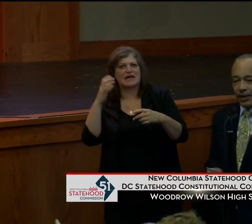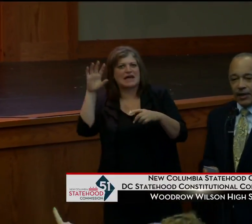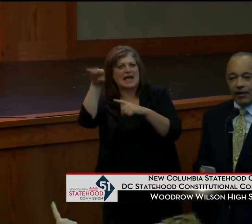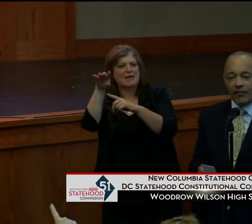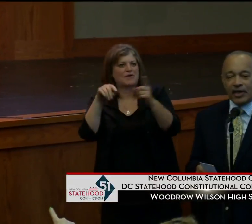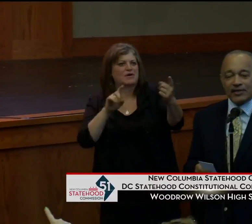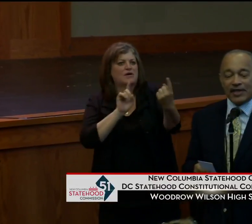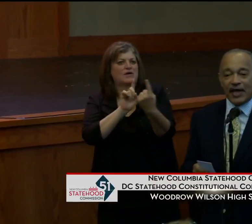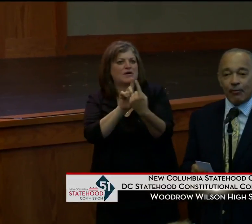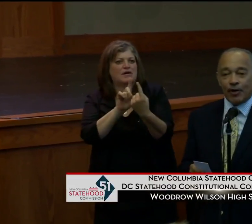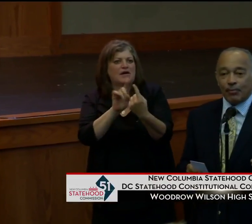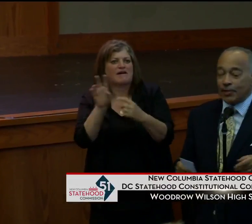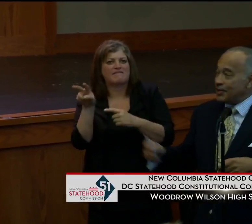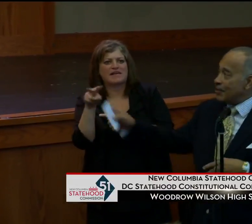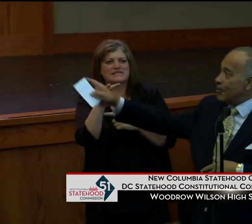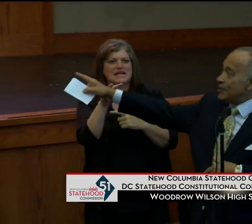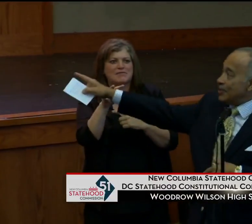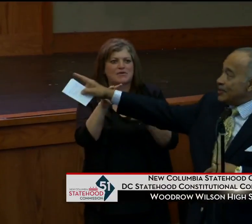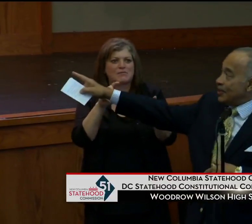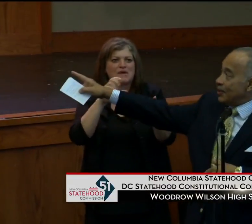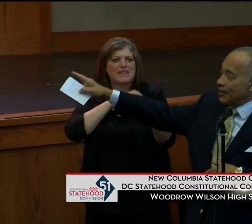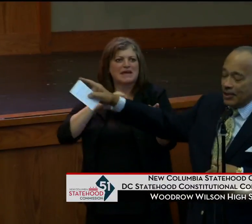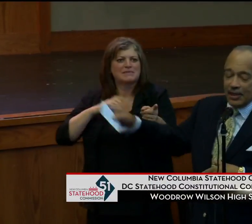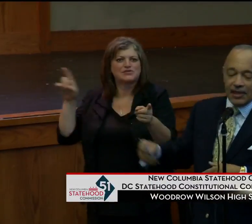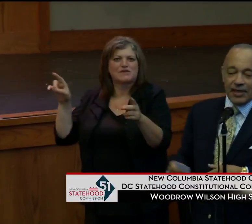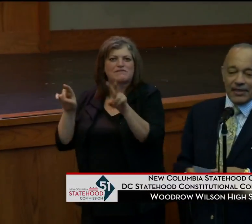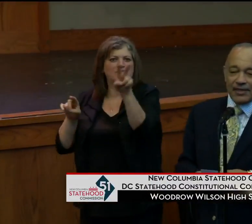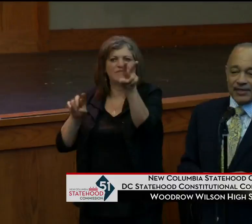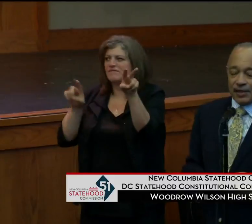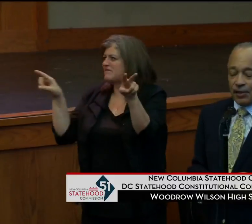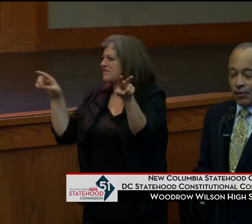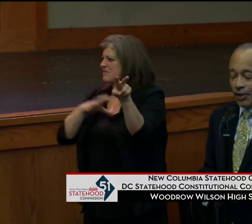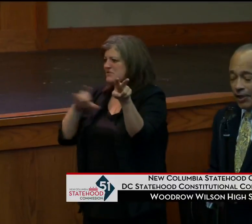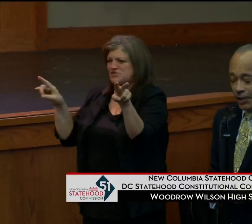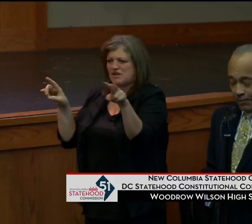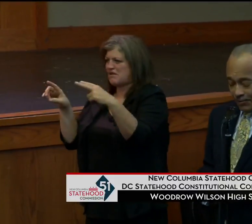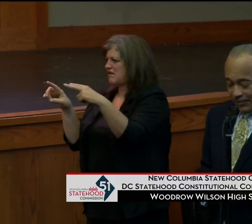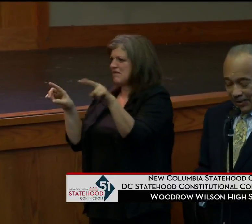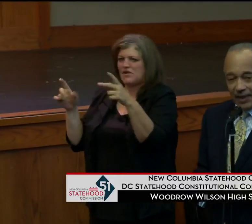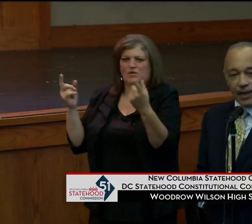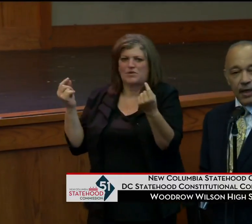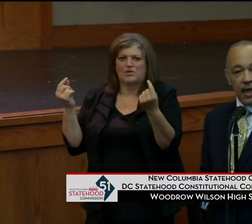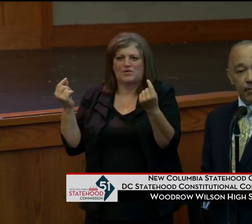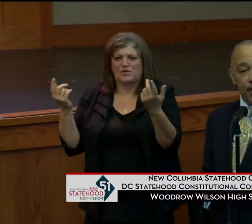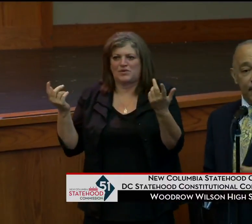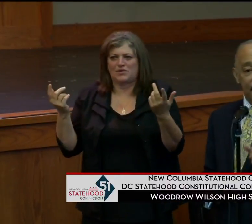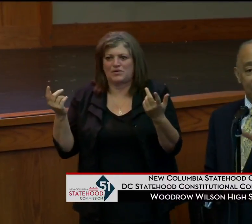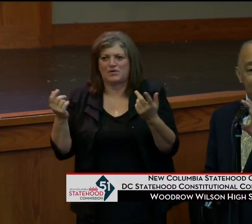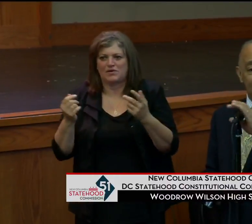FACE THE CAMERA, BUT THE COMMISSION IS HERE. WE SEE YOU. PARDON ME.